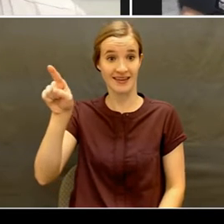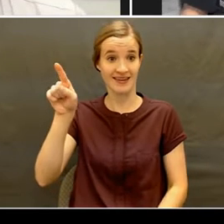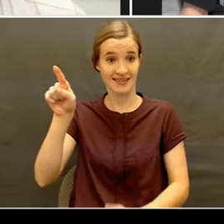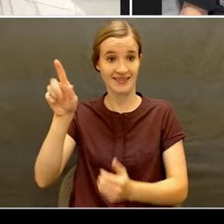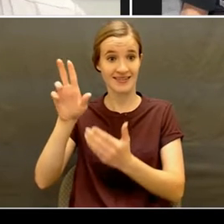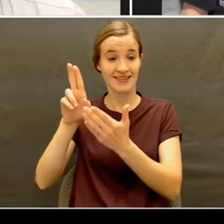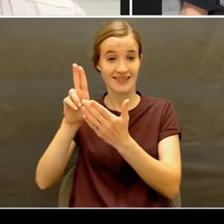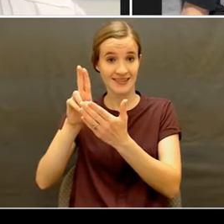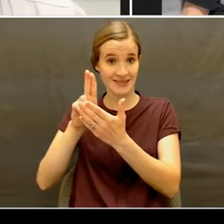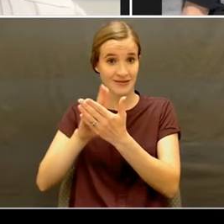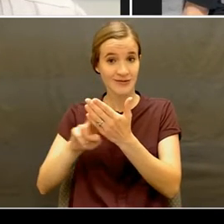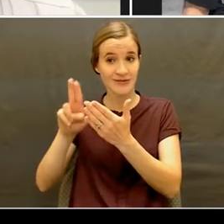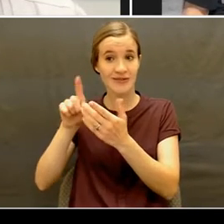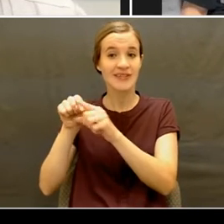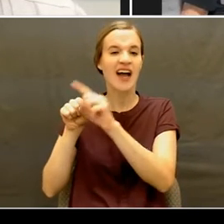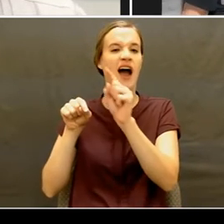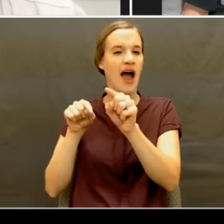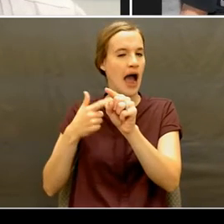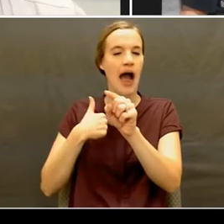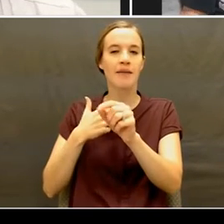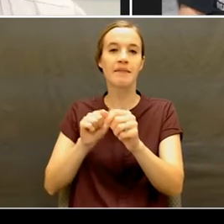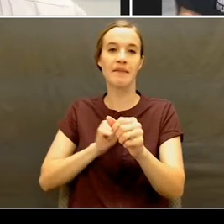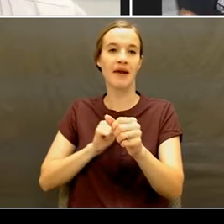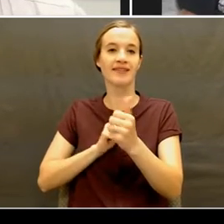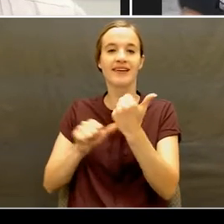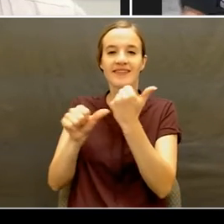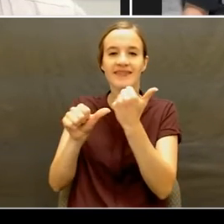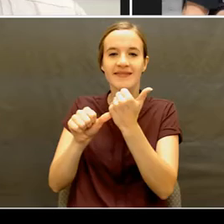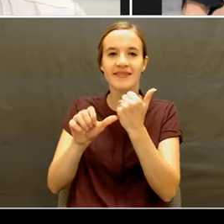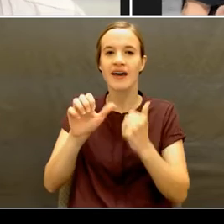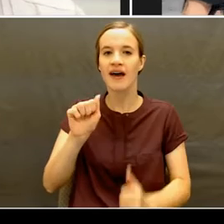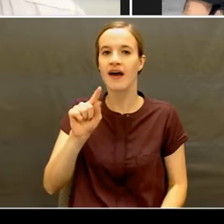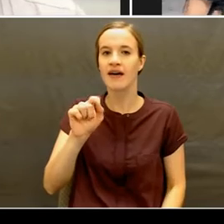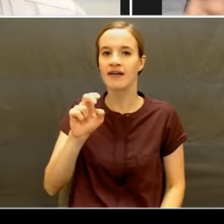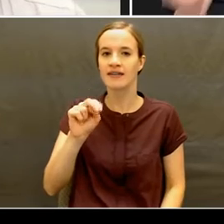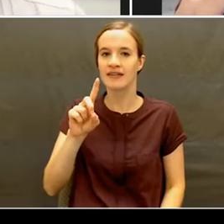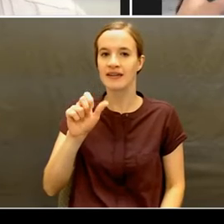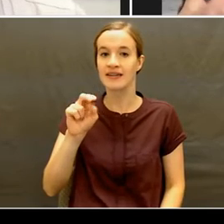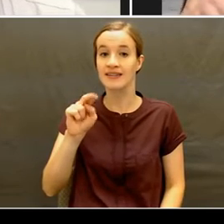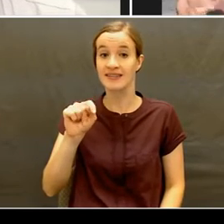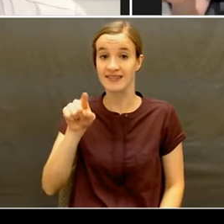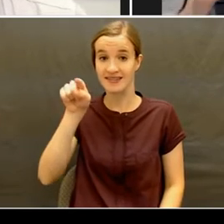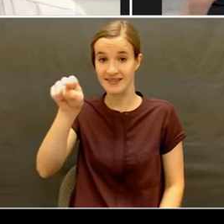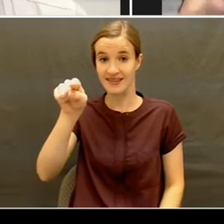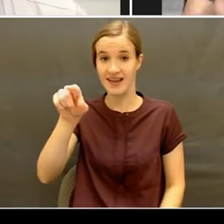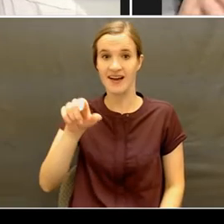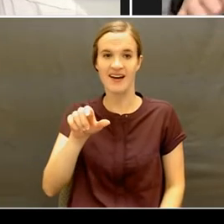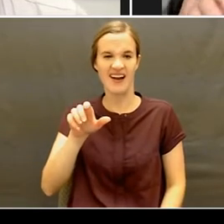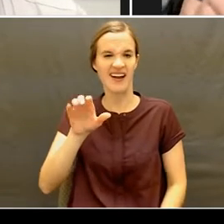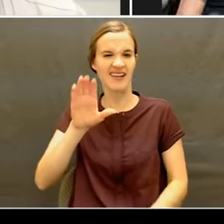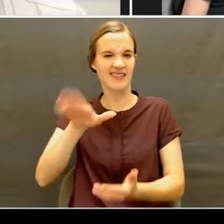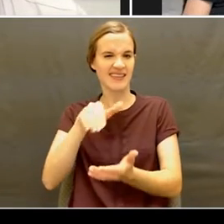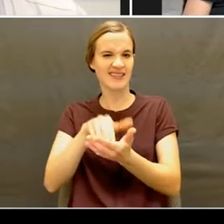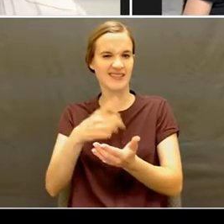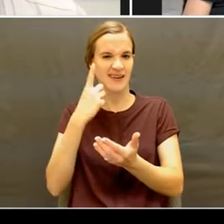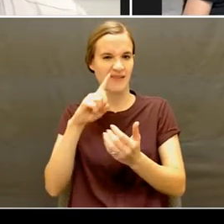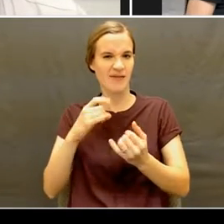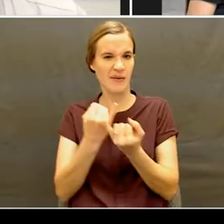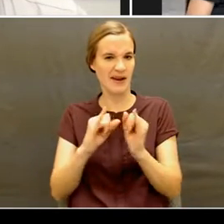the CIL in Berkeley, and also at the disabled students program, which at Berkeley University,